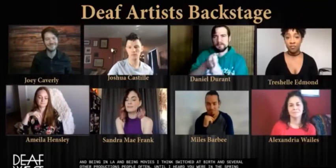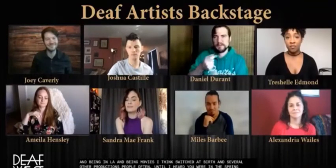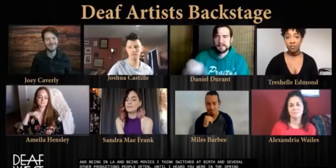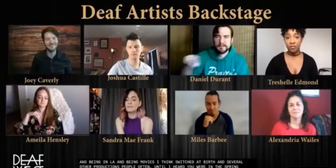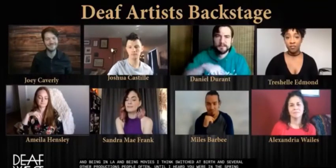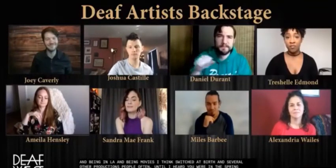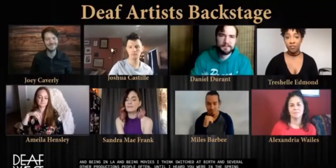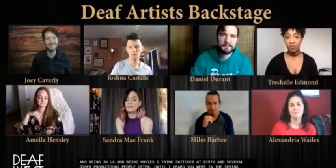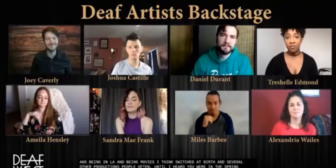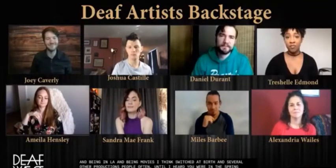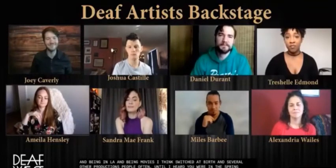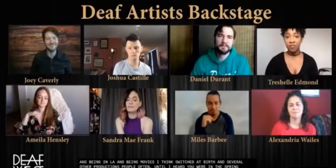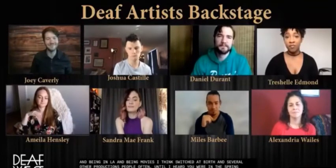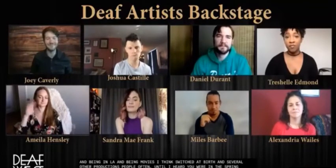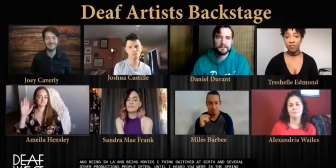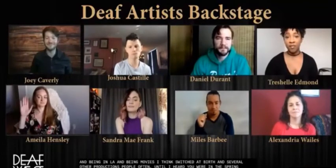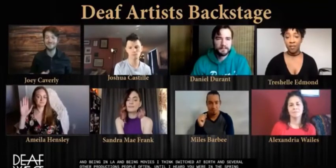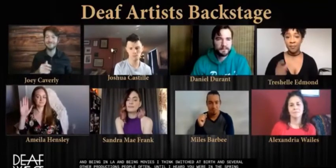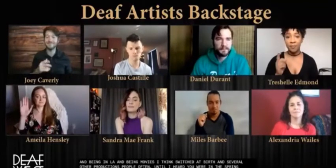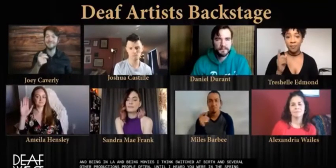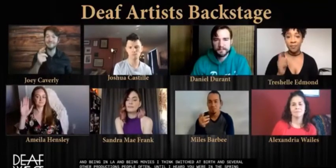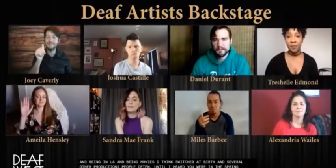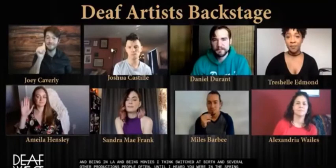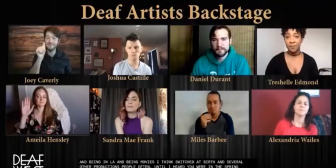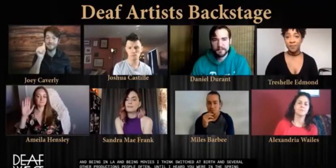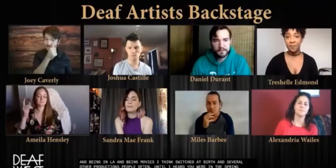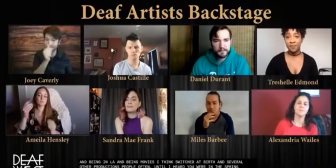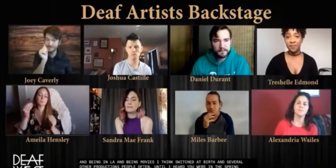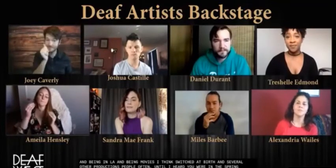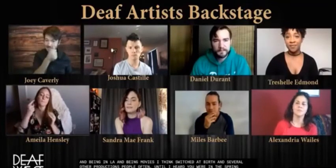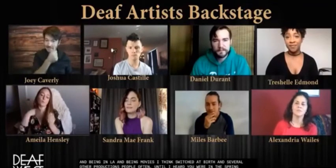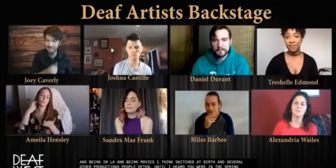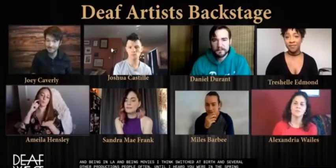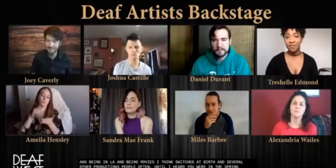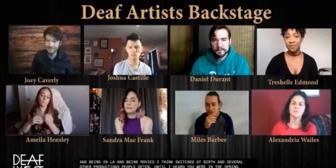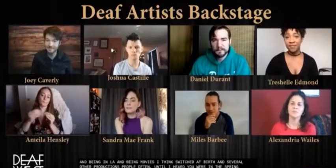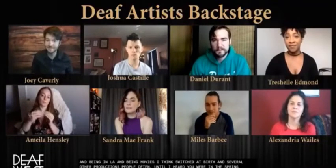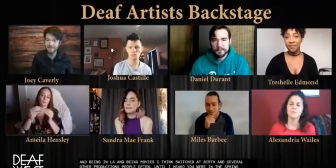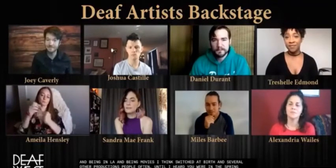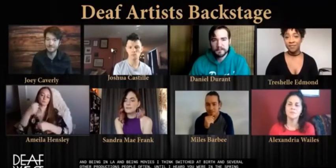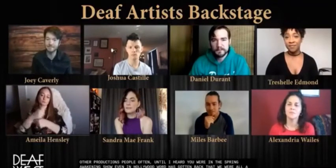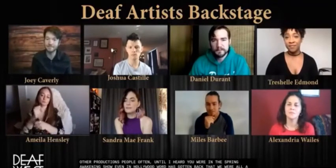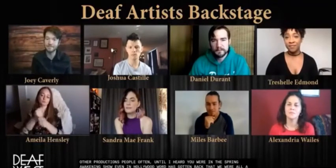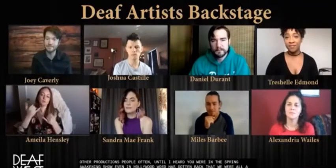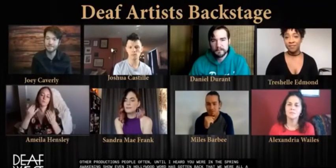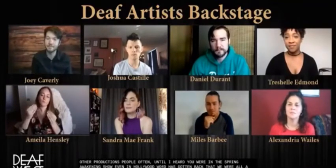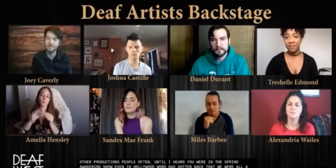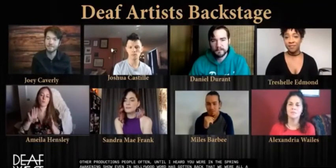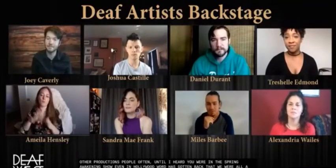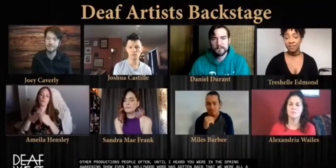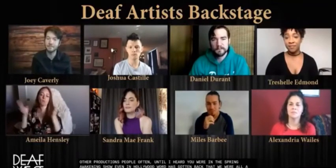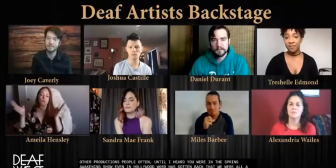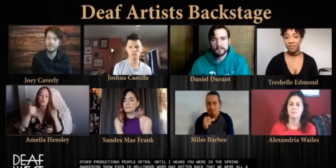And it was a bit of a surprising impact that it's lasted this long, but we're very happy about it. Joey: Amelia.